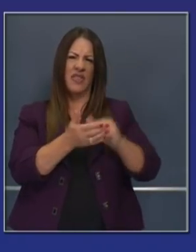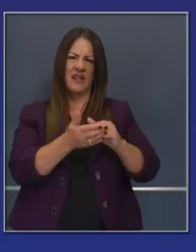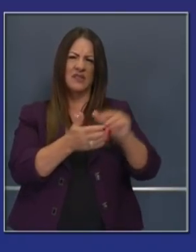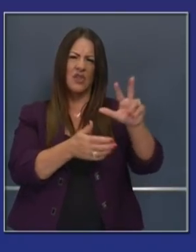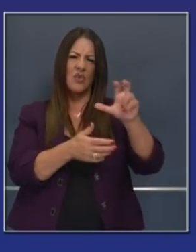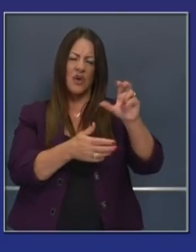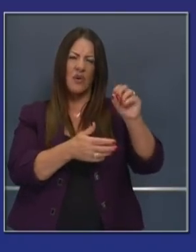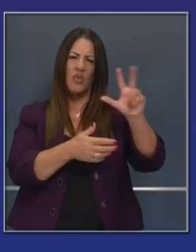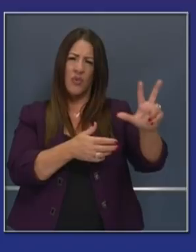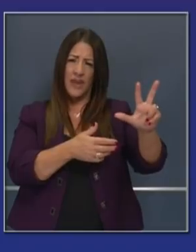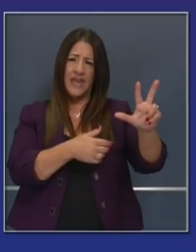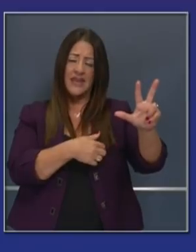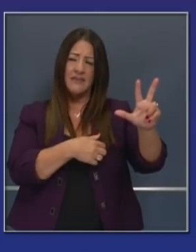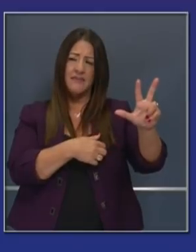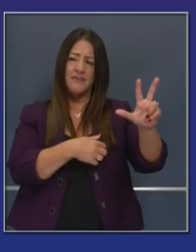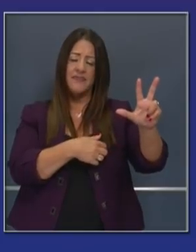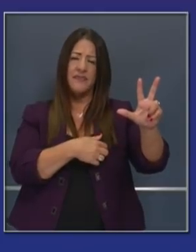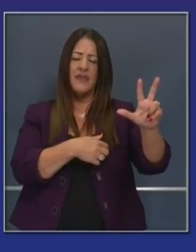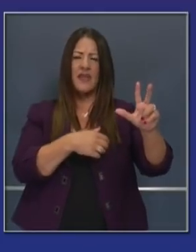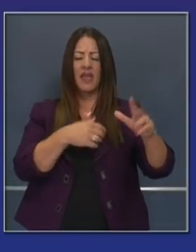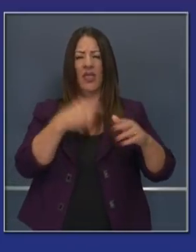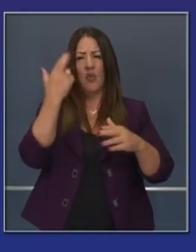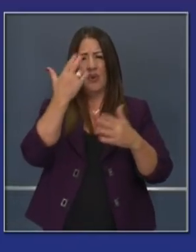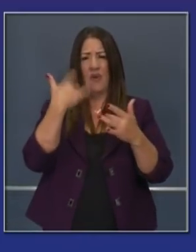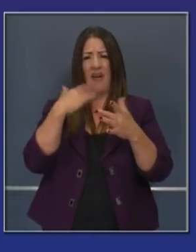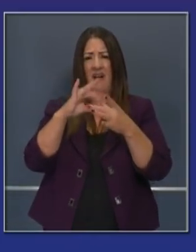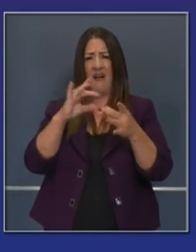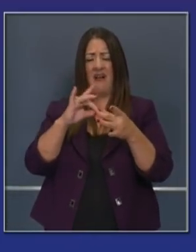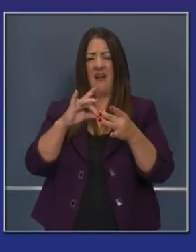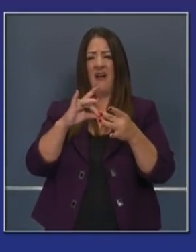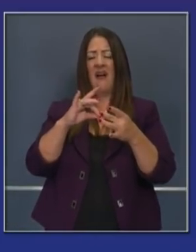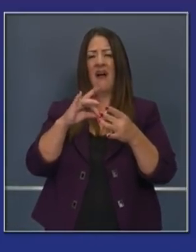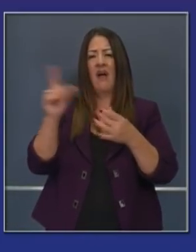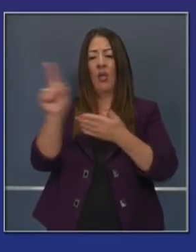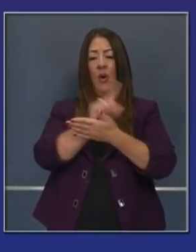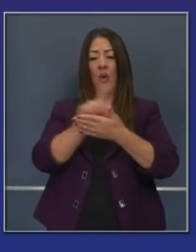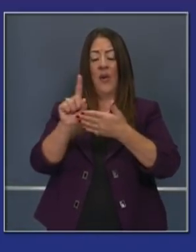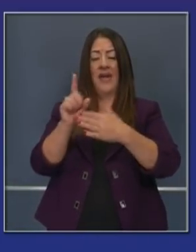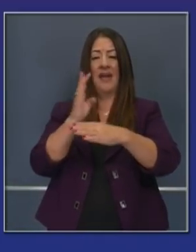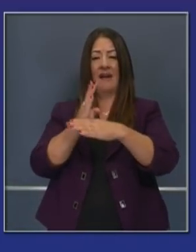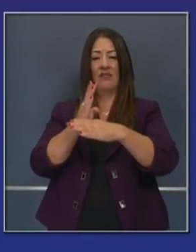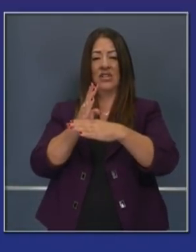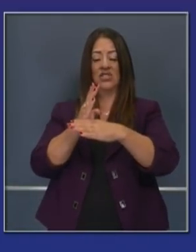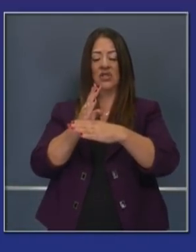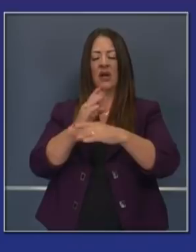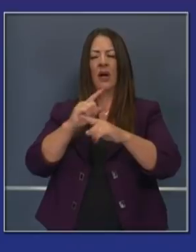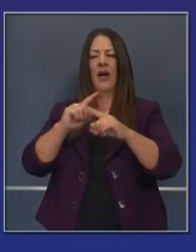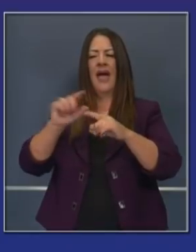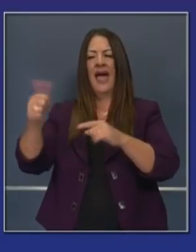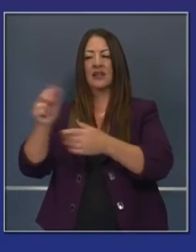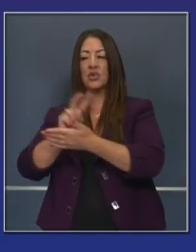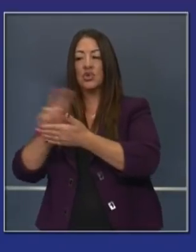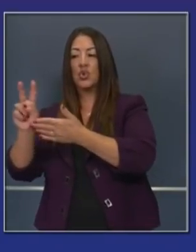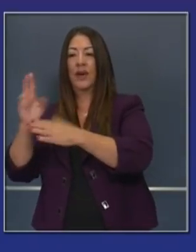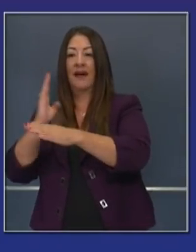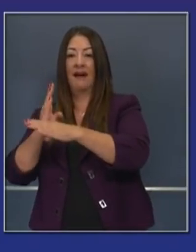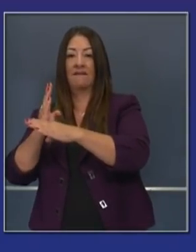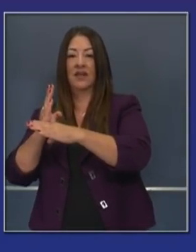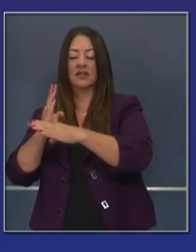JUST THE SEVEN DAY AVERAGE, THE SEVEN DAY AVERAGE IS HIGHER STILL AT 4,303.